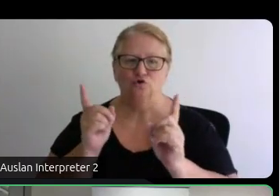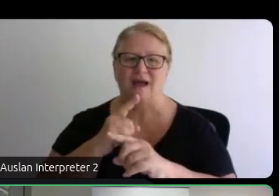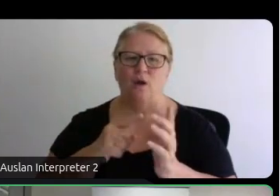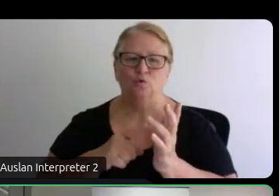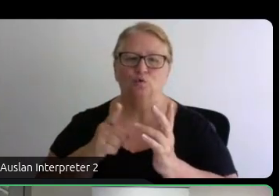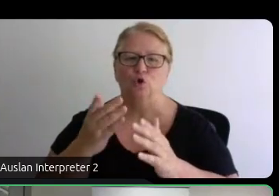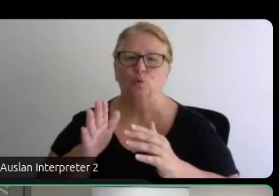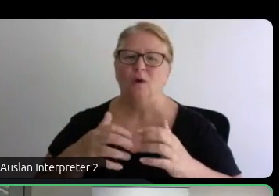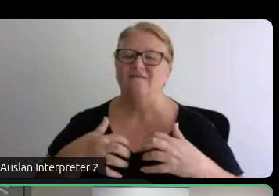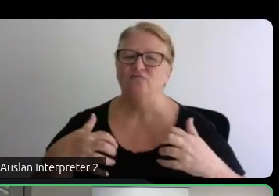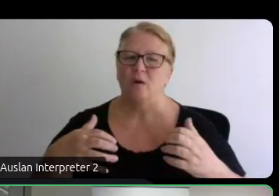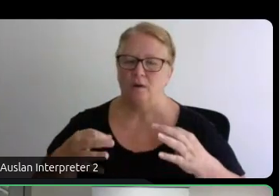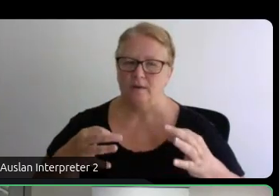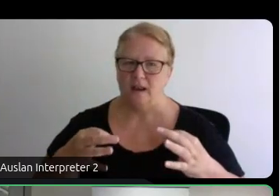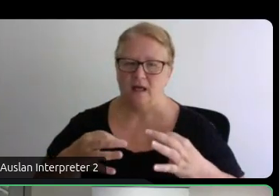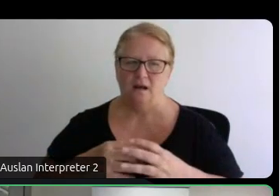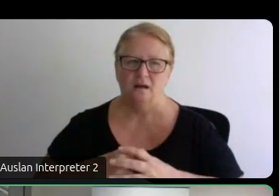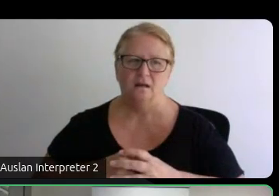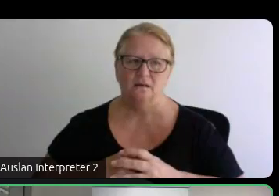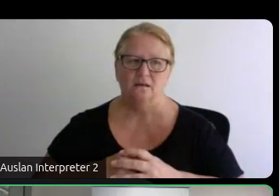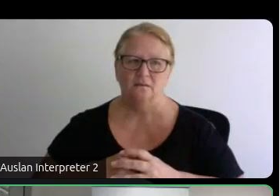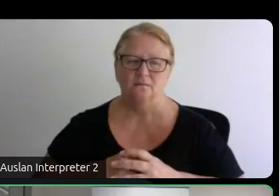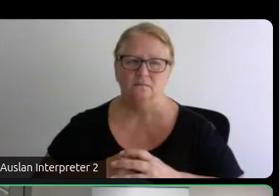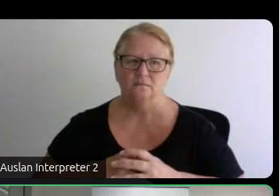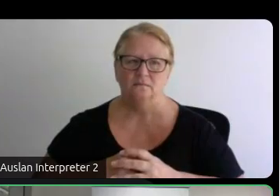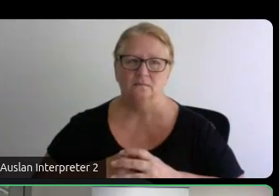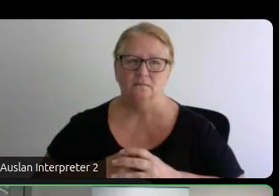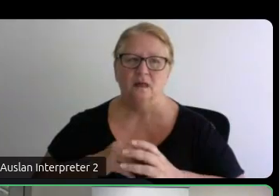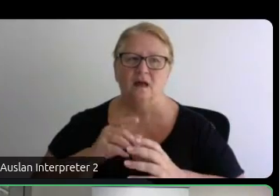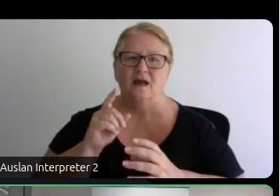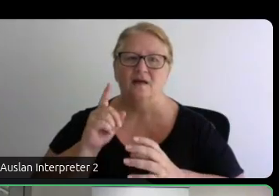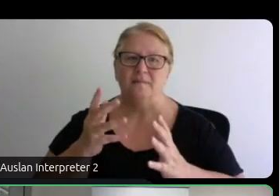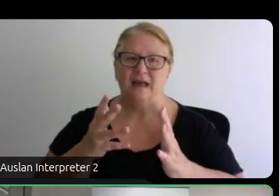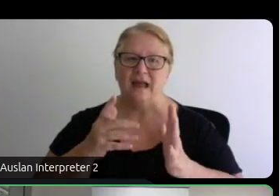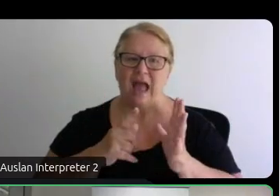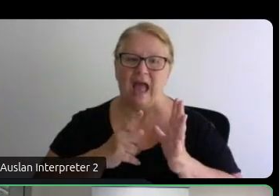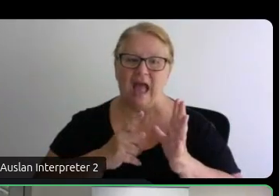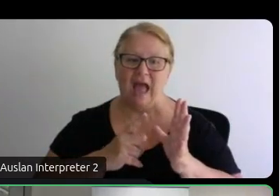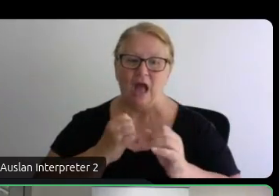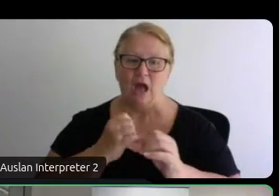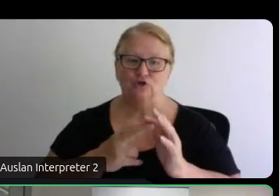plans. Um so what the agency is saying and unfortunately it's not much information I can